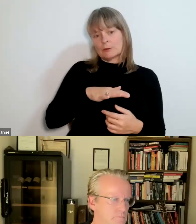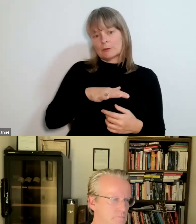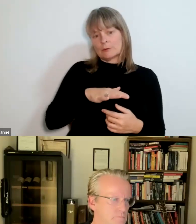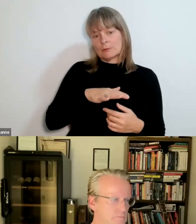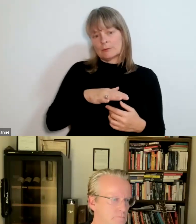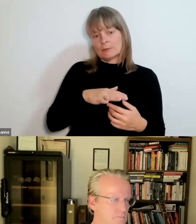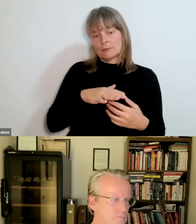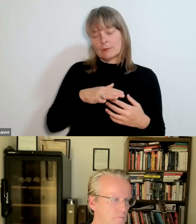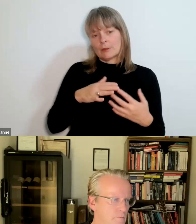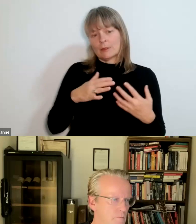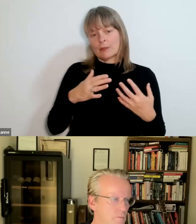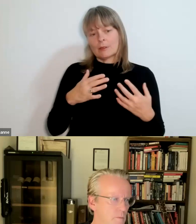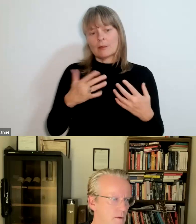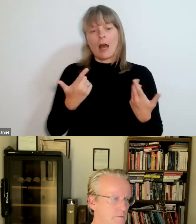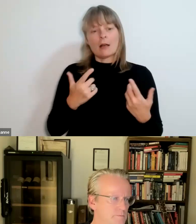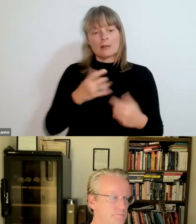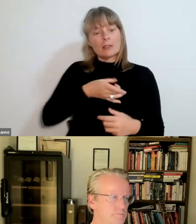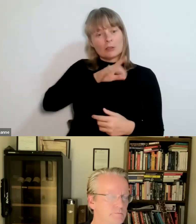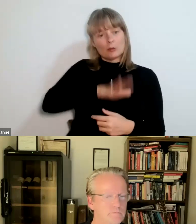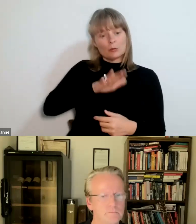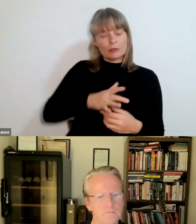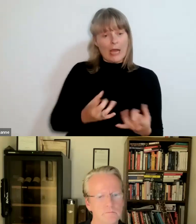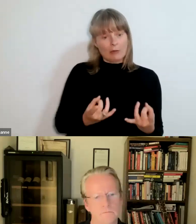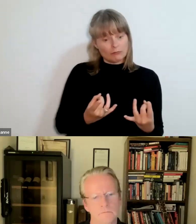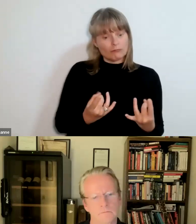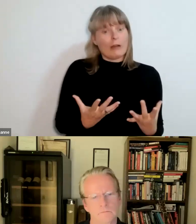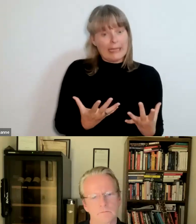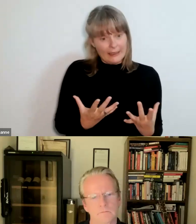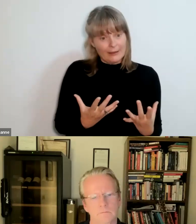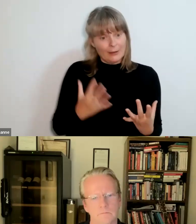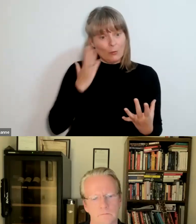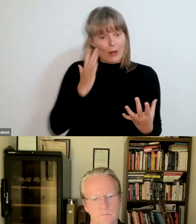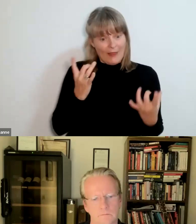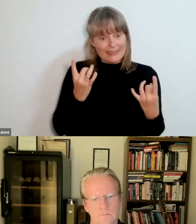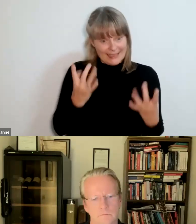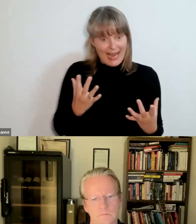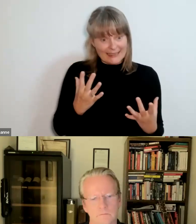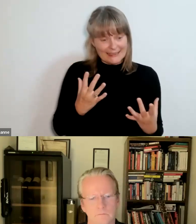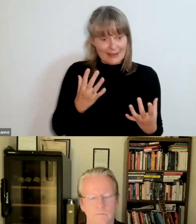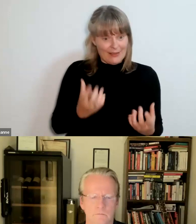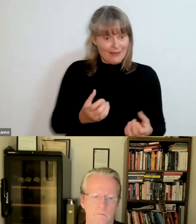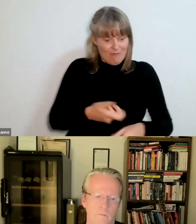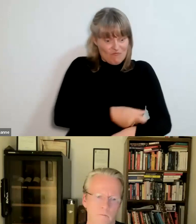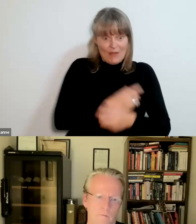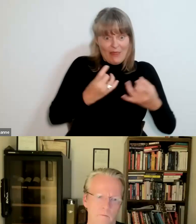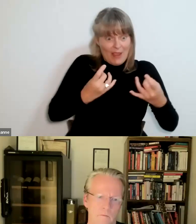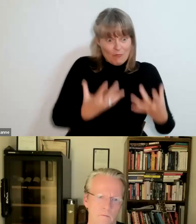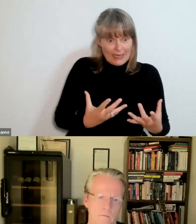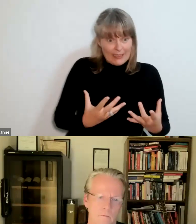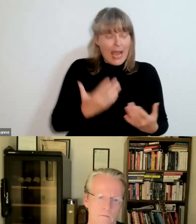on the same site. Two things that happened, is that children enter school much more, with the mutual readiness for school.